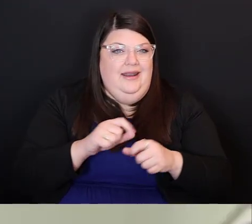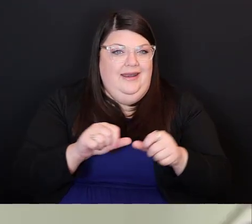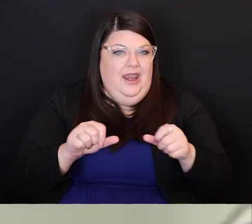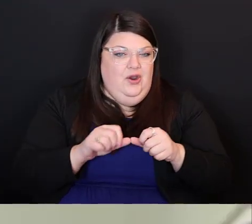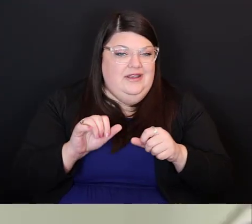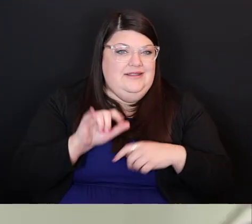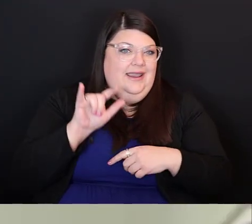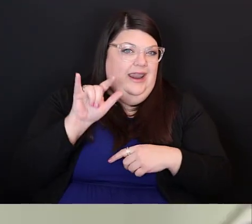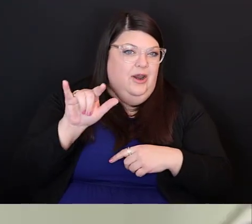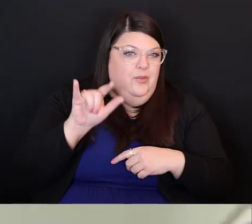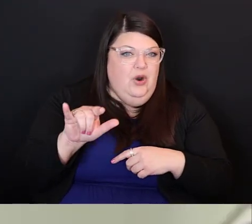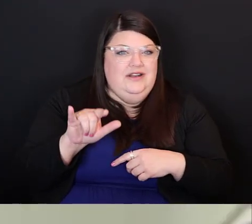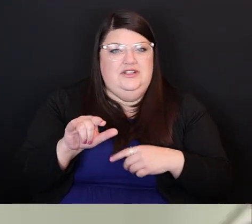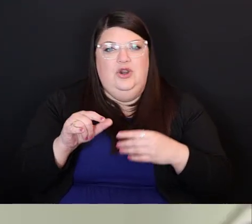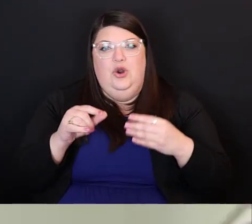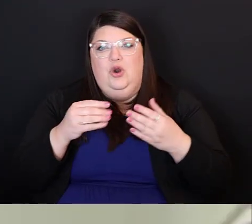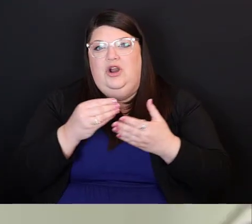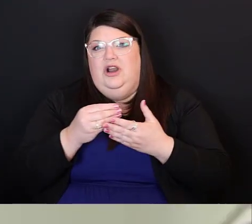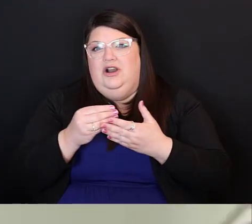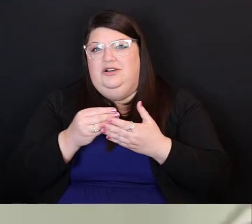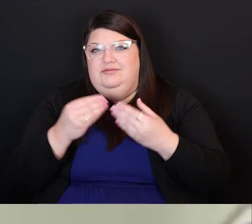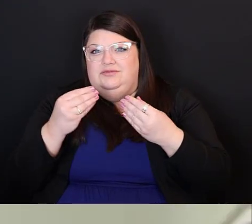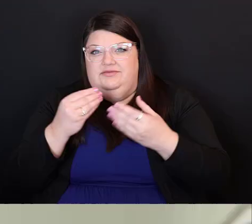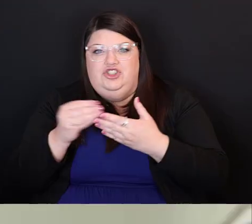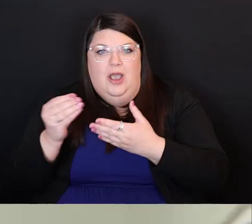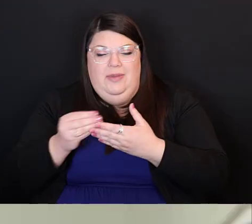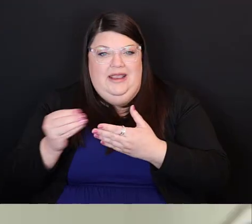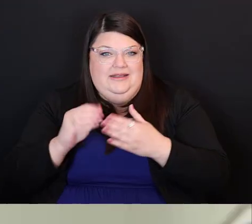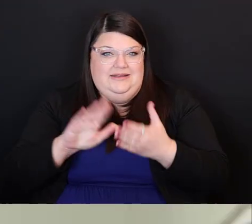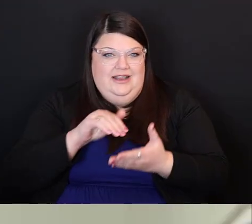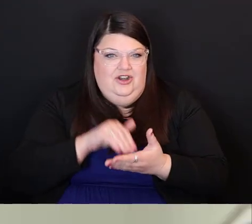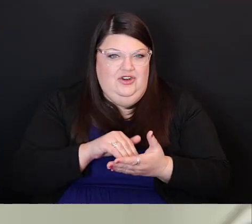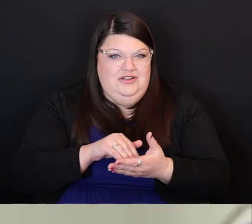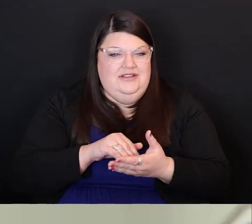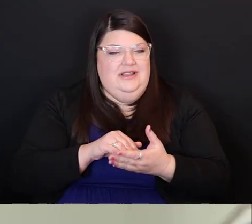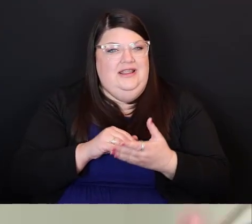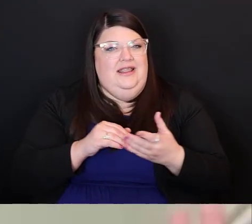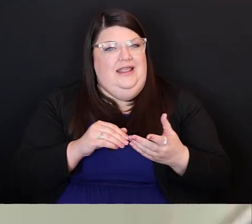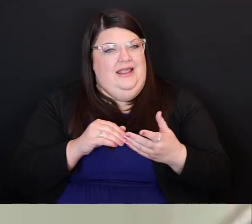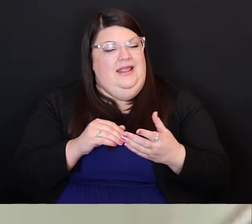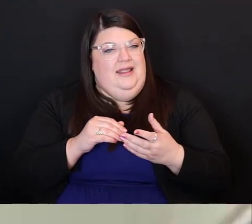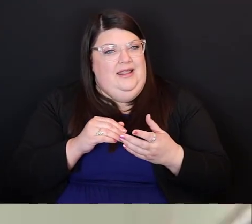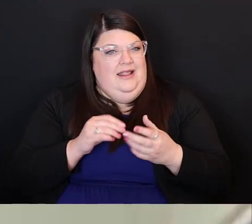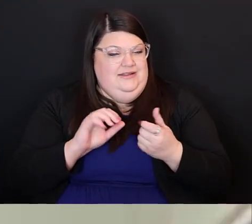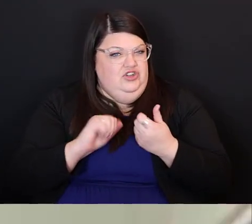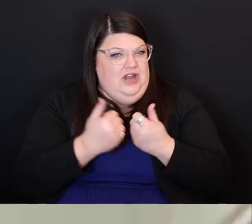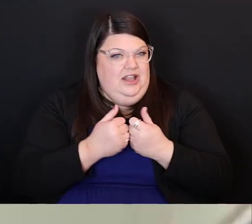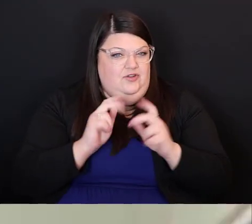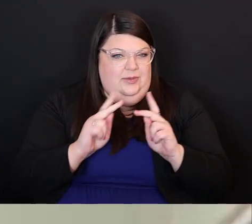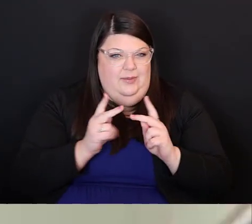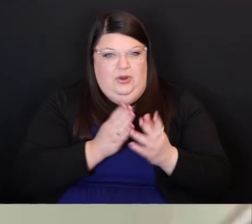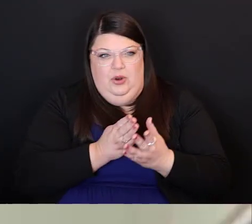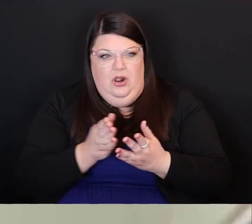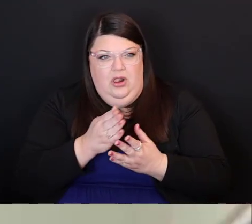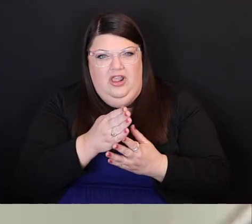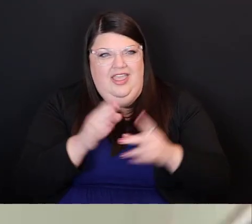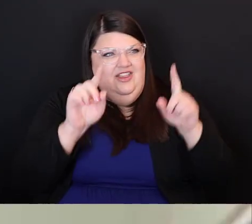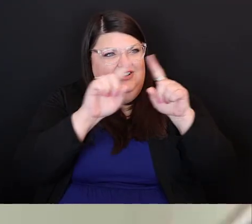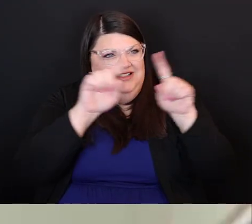assumptions about what capabilities people have for navigating space. There's a lot of signs and there aren't necessarily other tools to navigate.